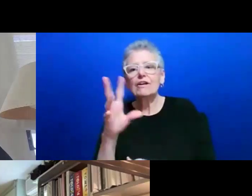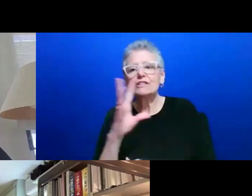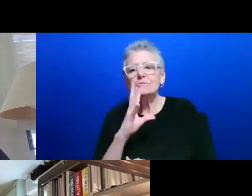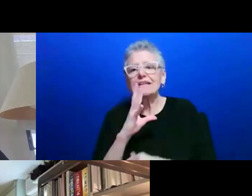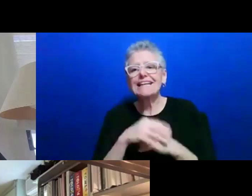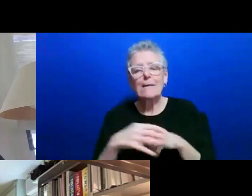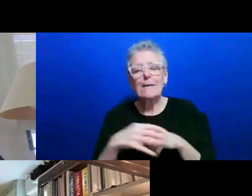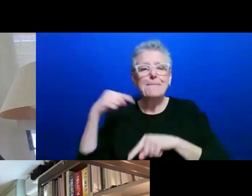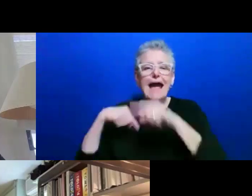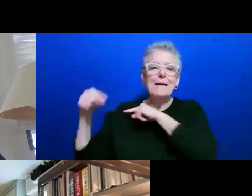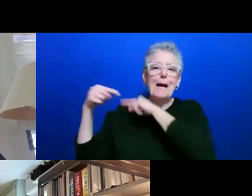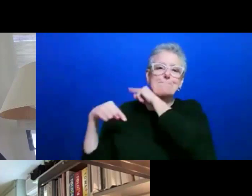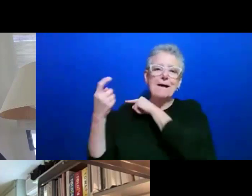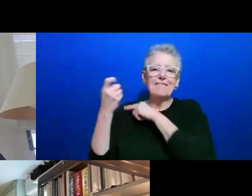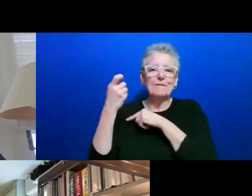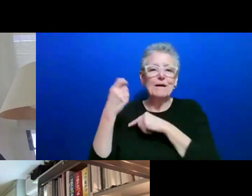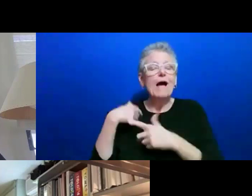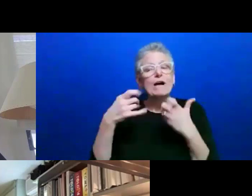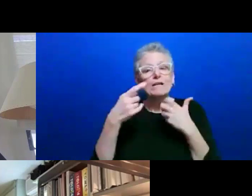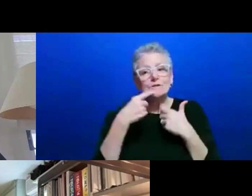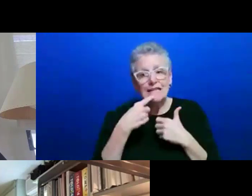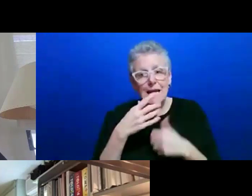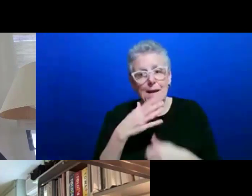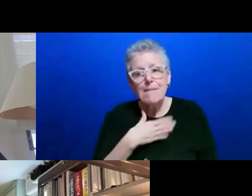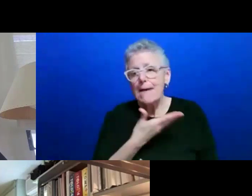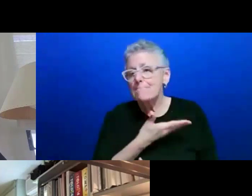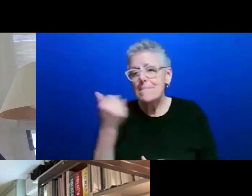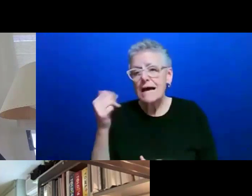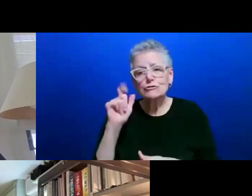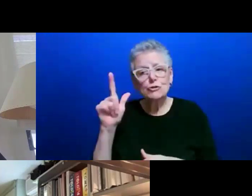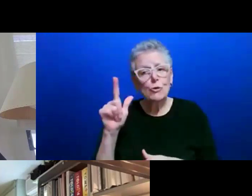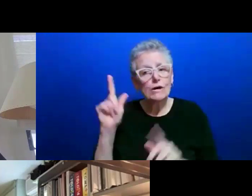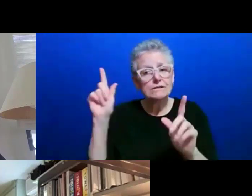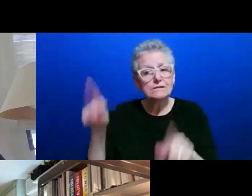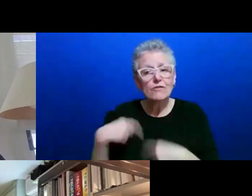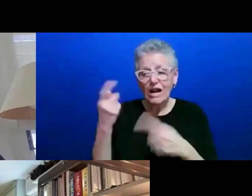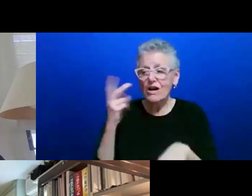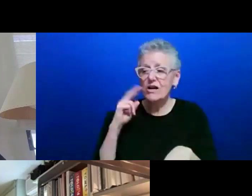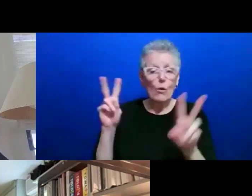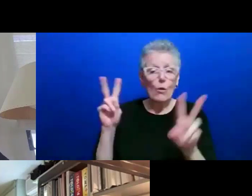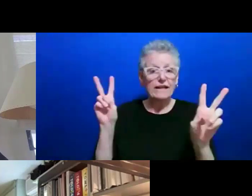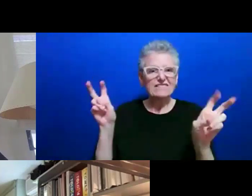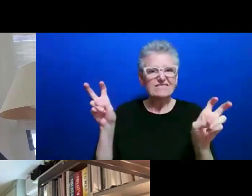a little bit. I was just going to say my best tool has been observing, getting in that classroom